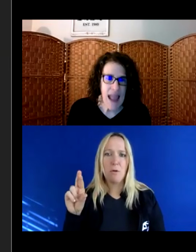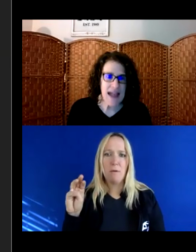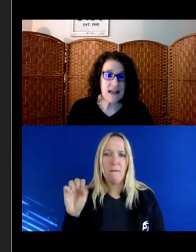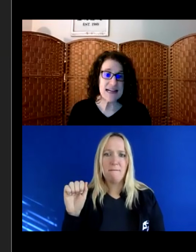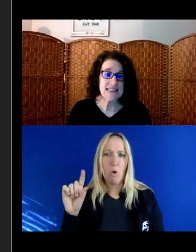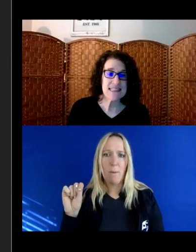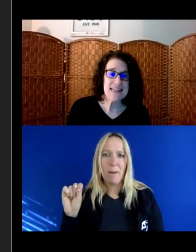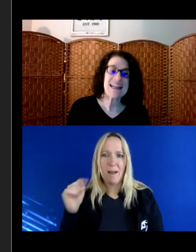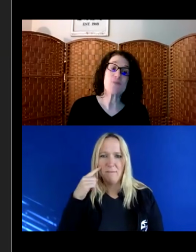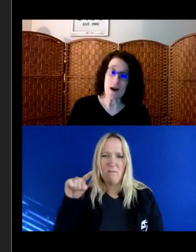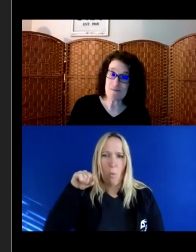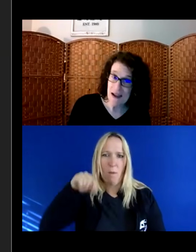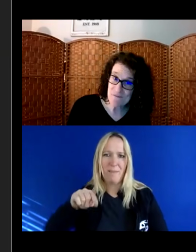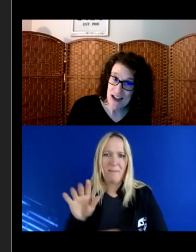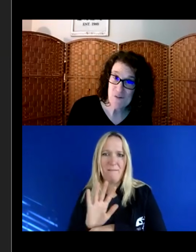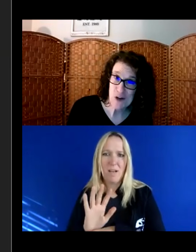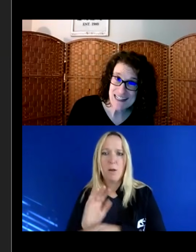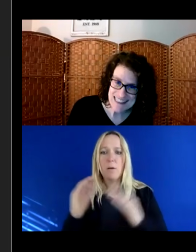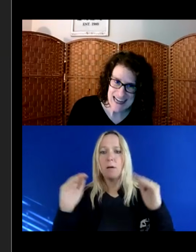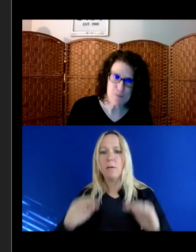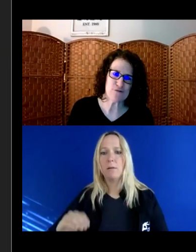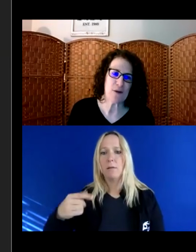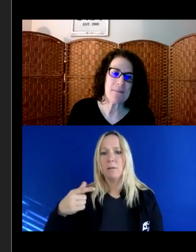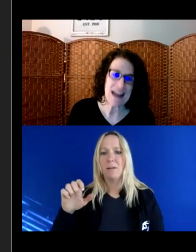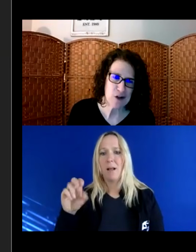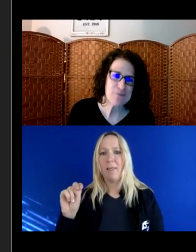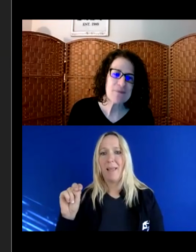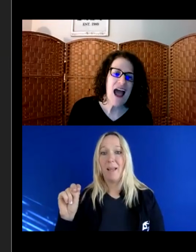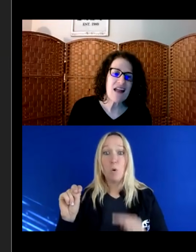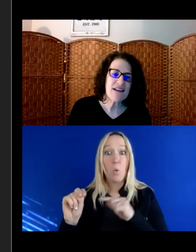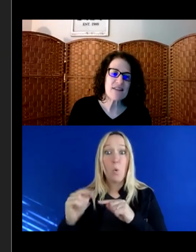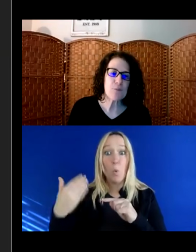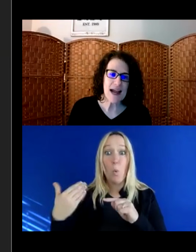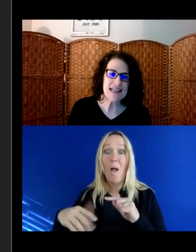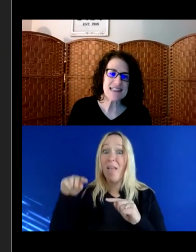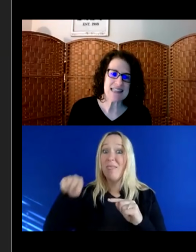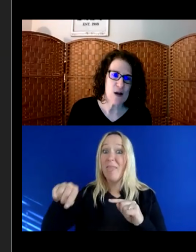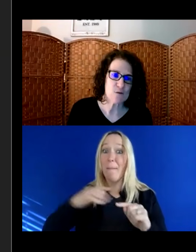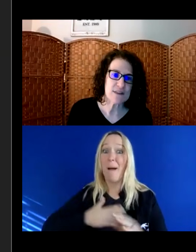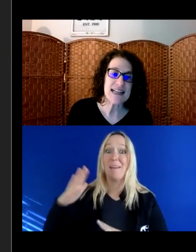And Glen says "that's one of my favorite examples from Meryl. I love the bracketed sounds that explain